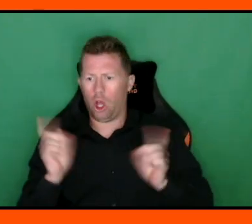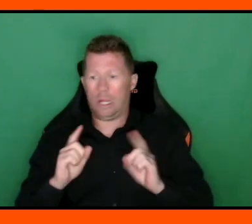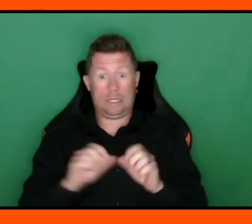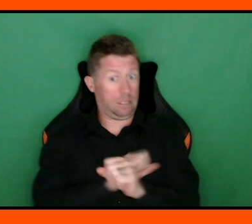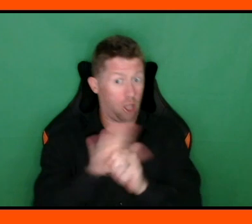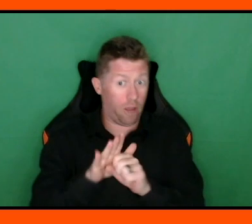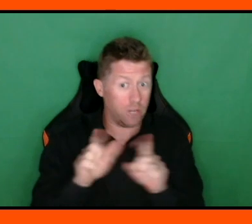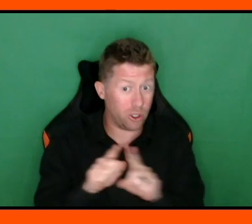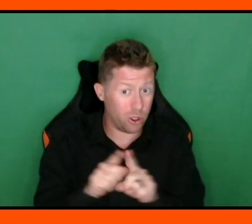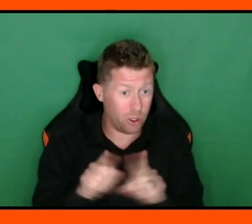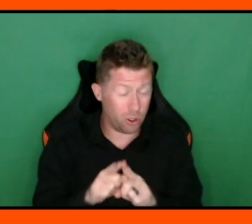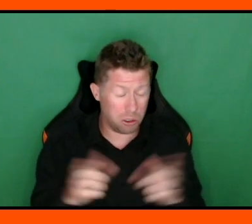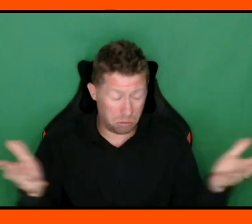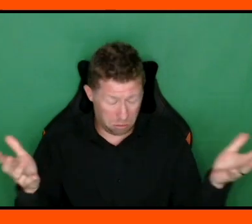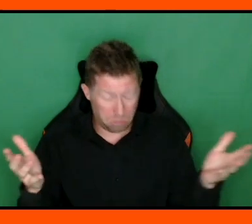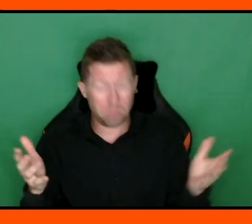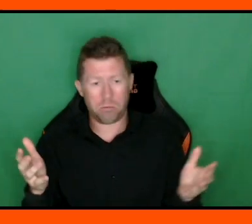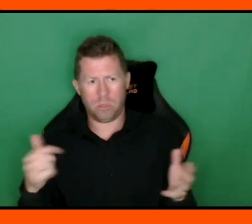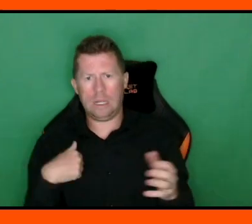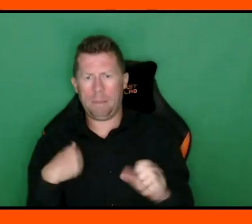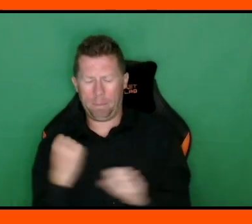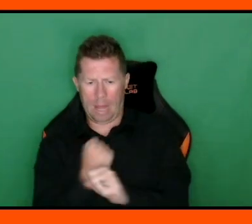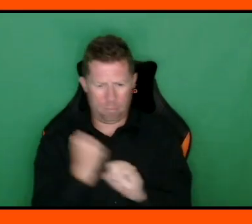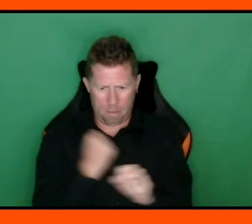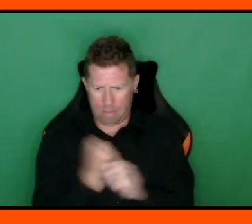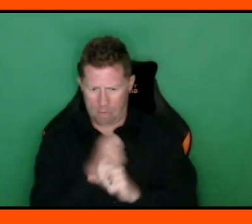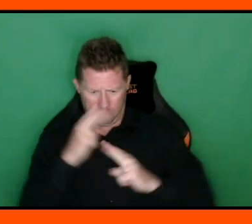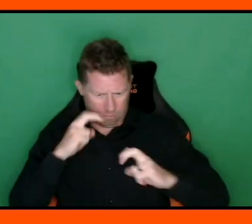When we produce our statistics we start by considering the data need,